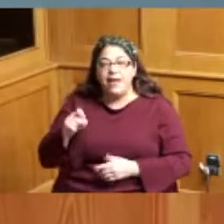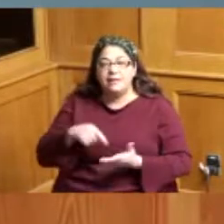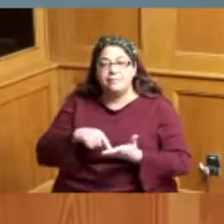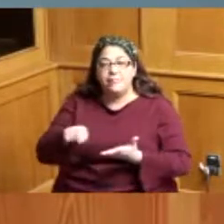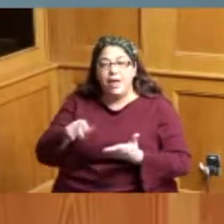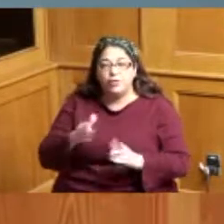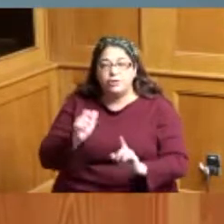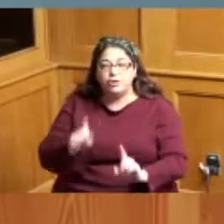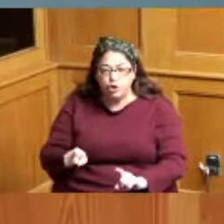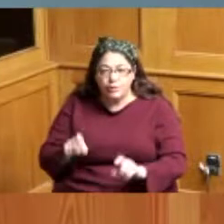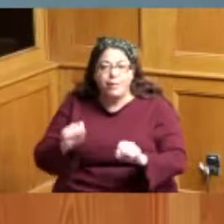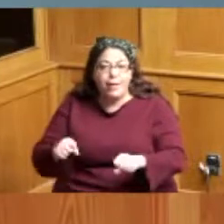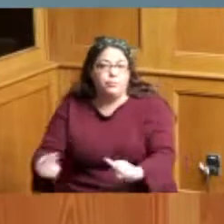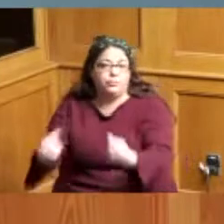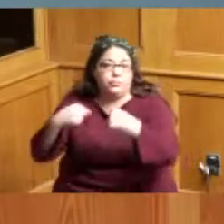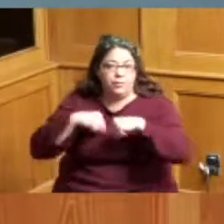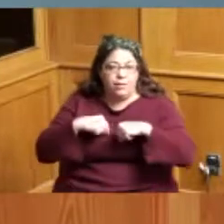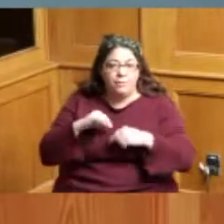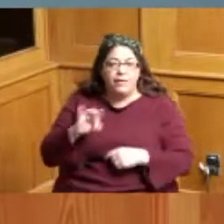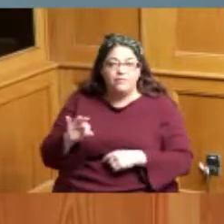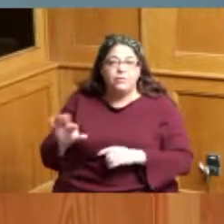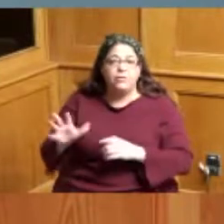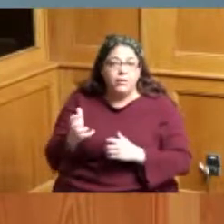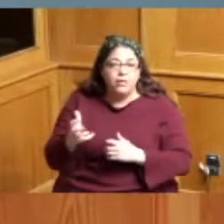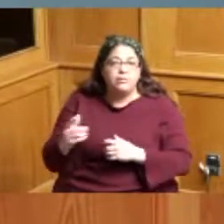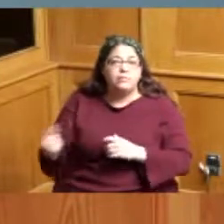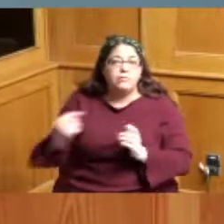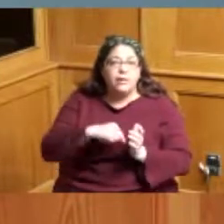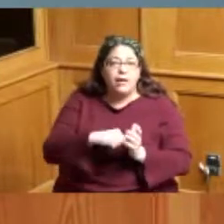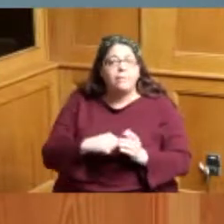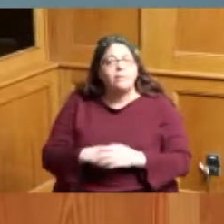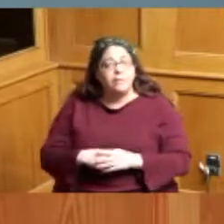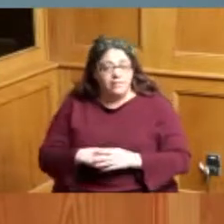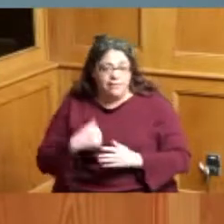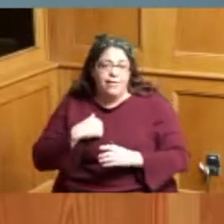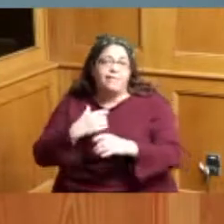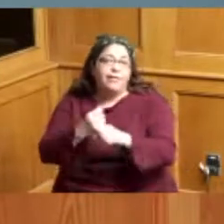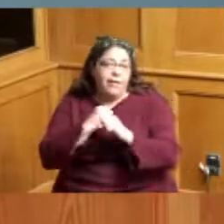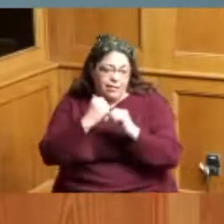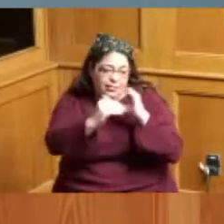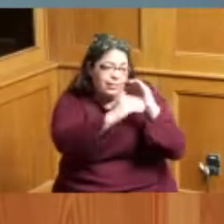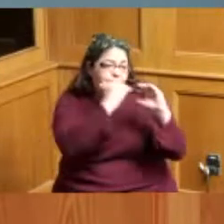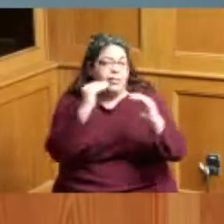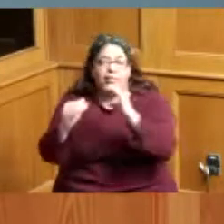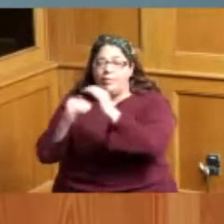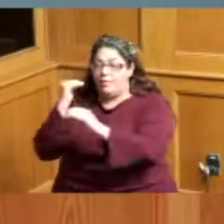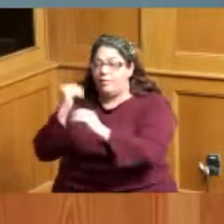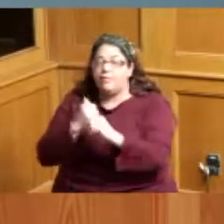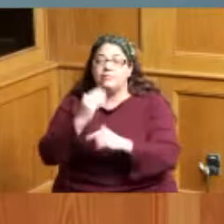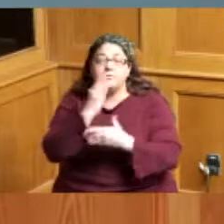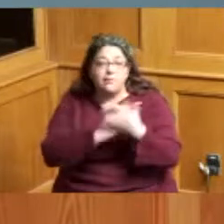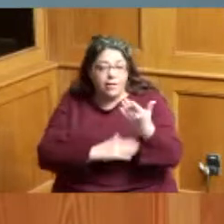to come if they choose to I have gotten emails also about those that are against and I'll give